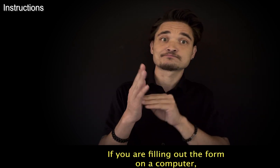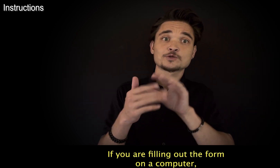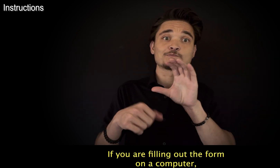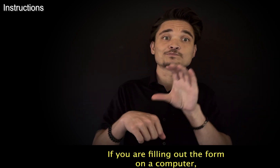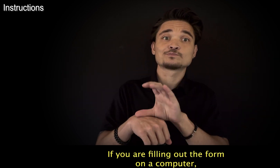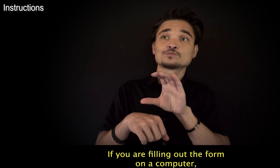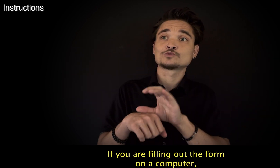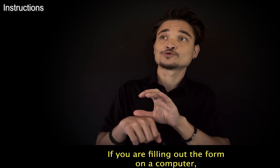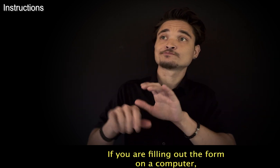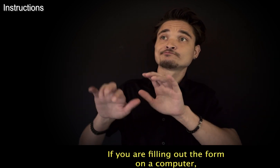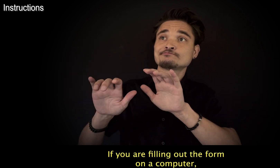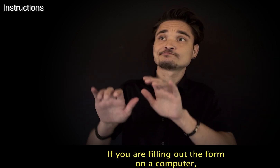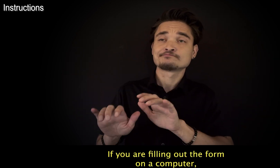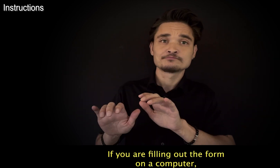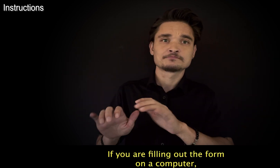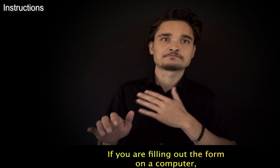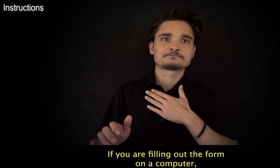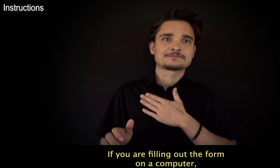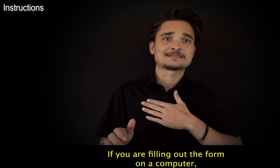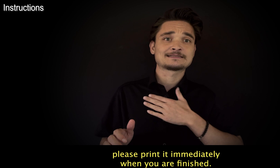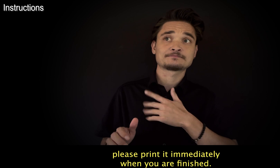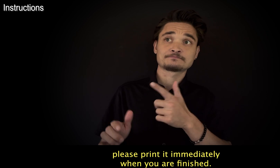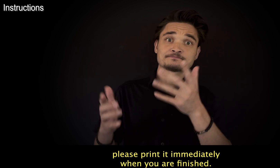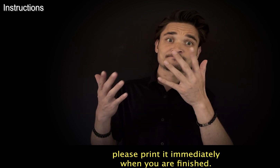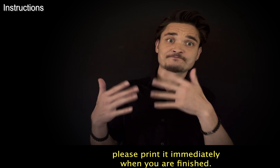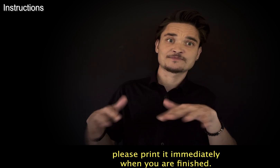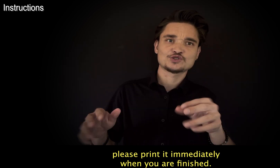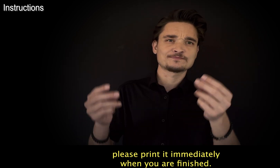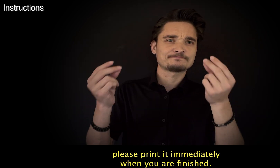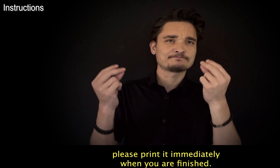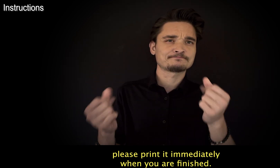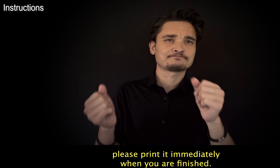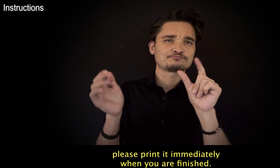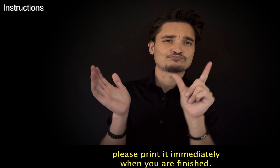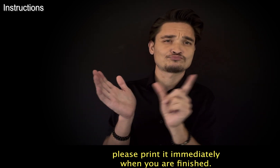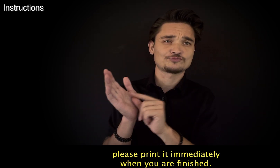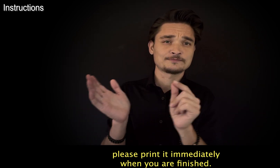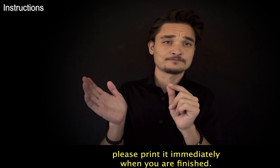If you are filling out the form on a computer, please print it immediately when you are finished.